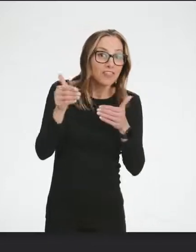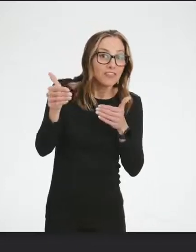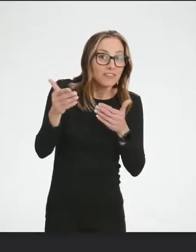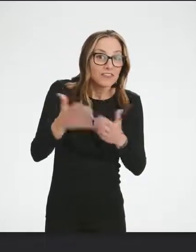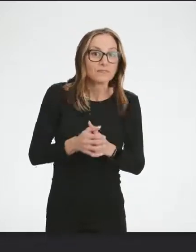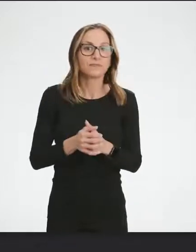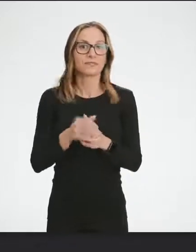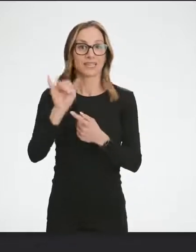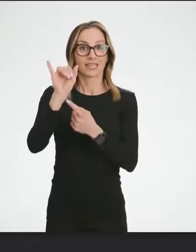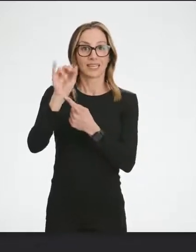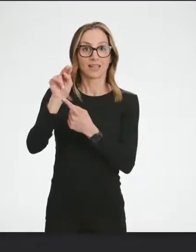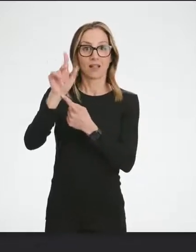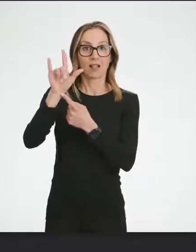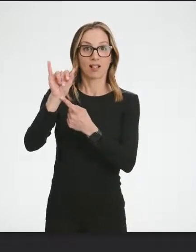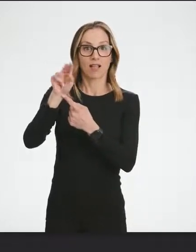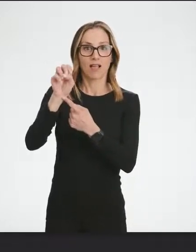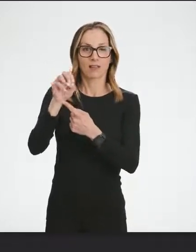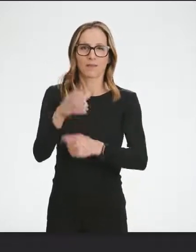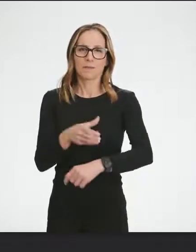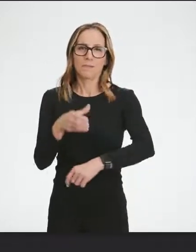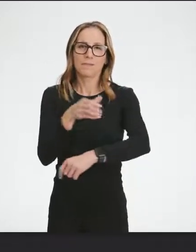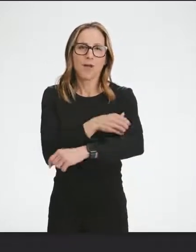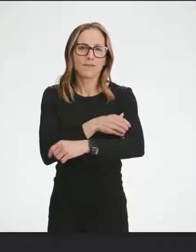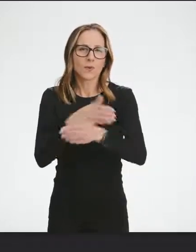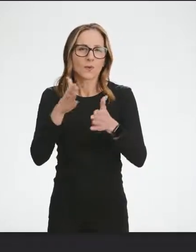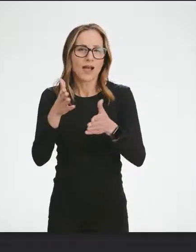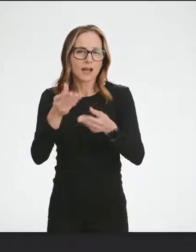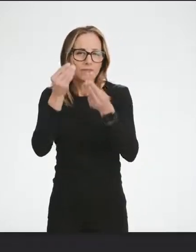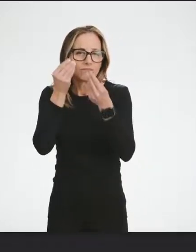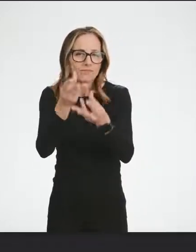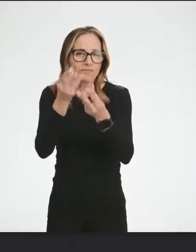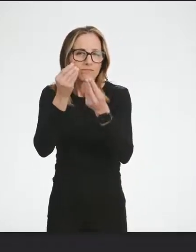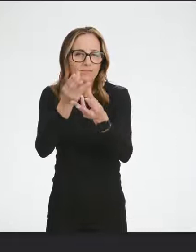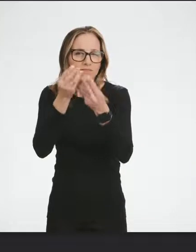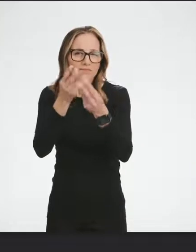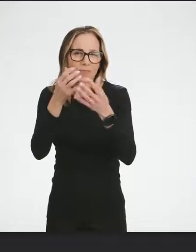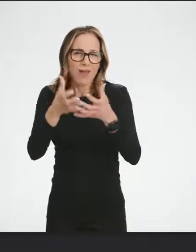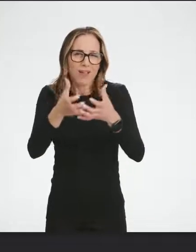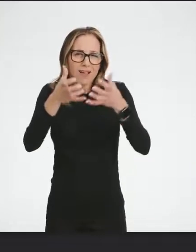Inline provides a powerful way to convey information with a tiny amount of text and SF Symbols